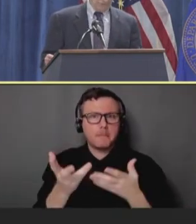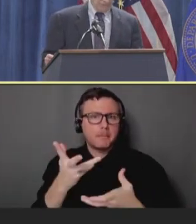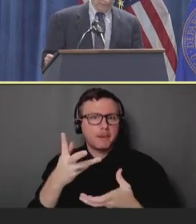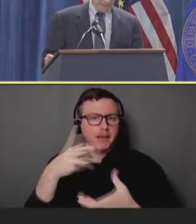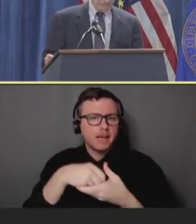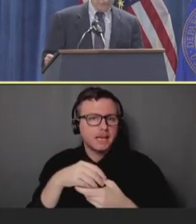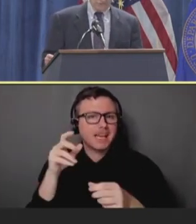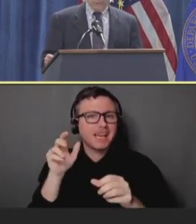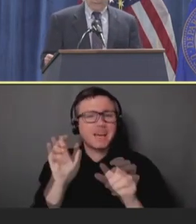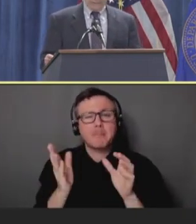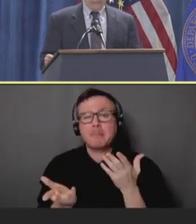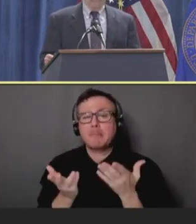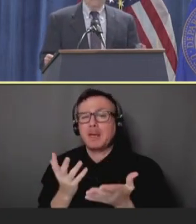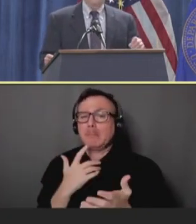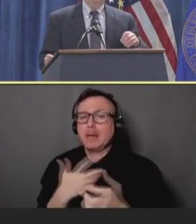cancer.